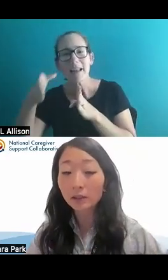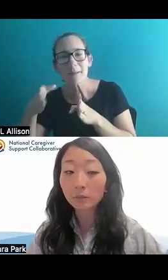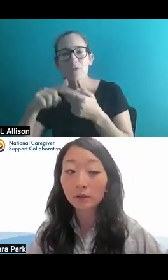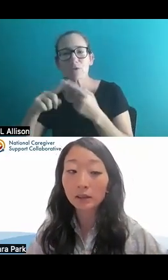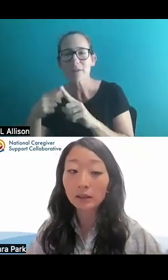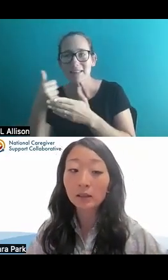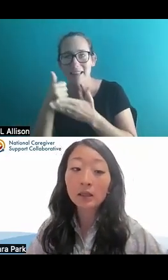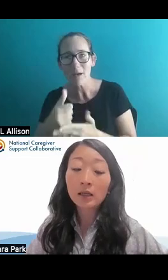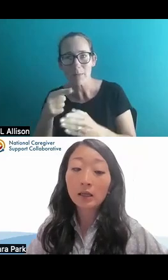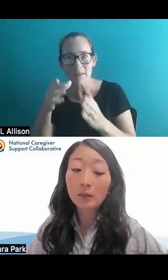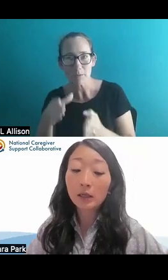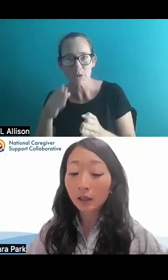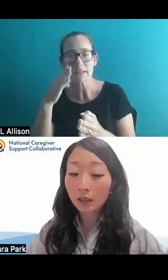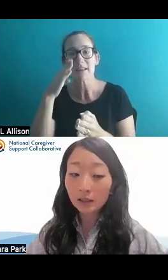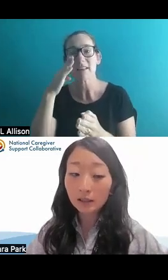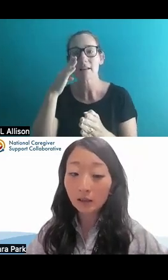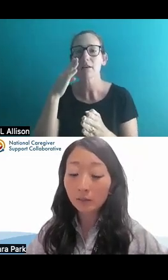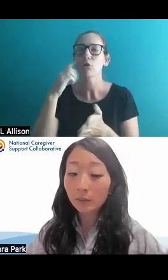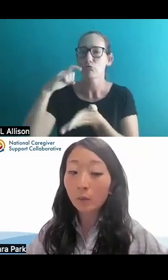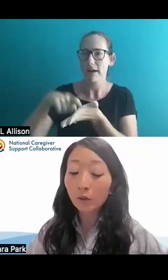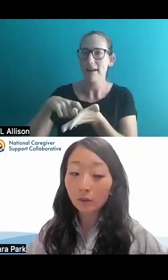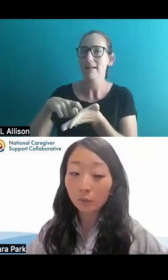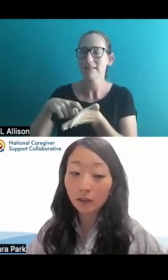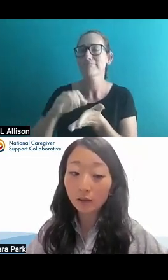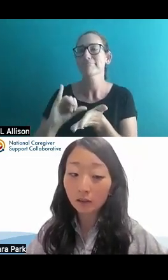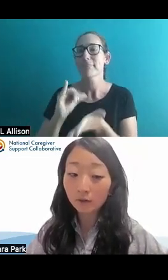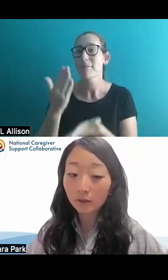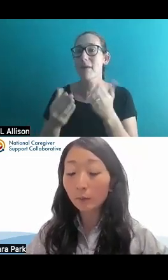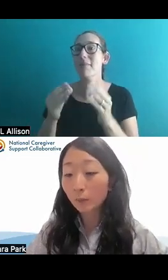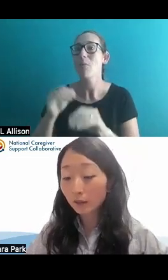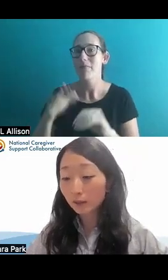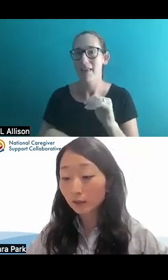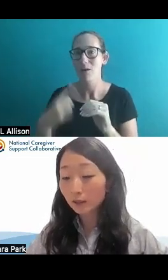this person? Again recognizing that there may be more than one caregiver so I'm hoping that this